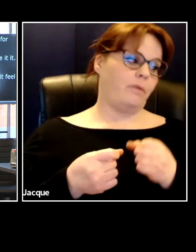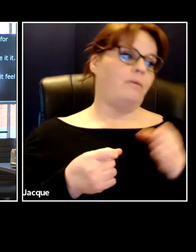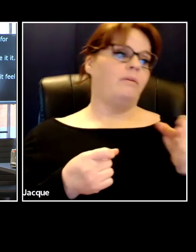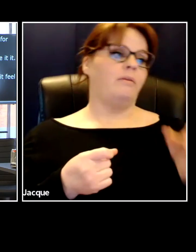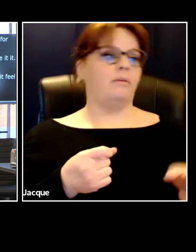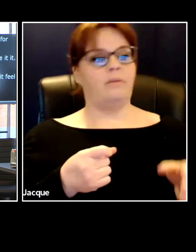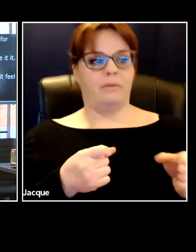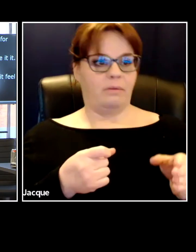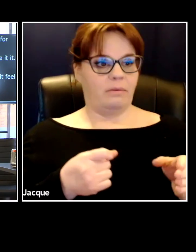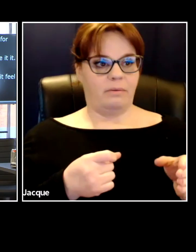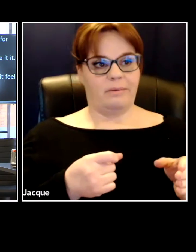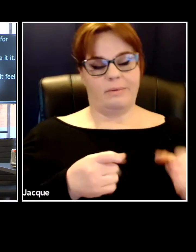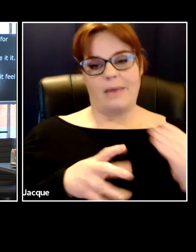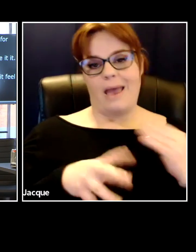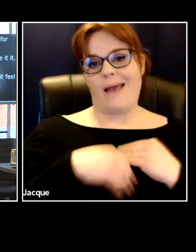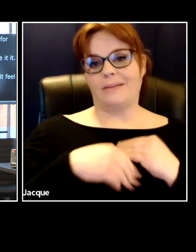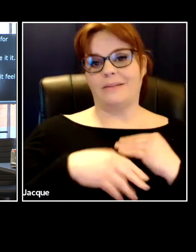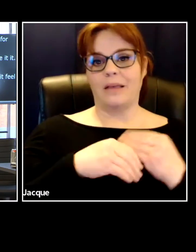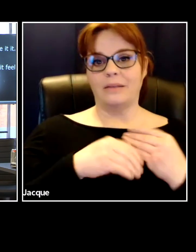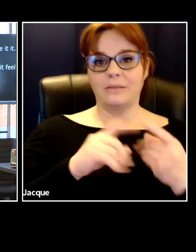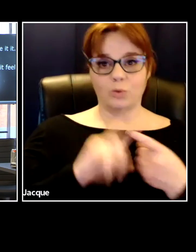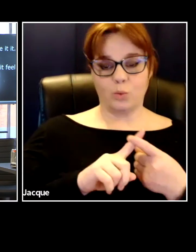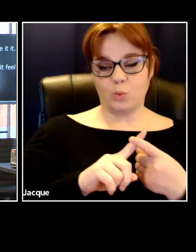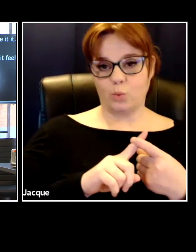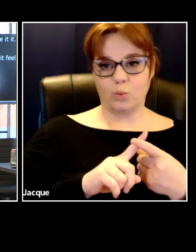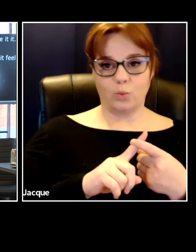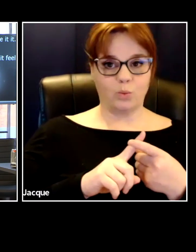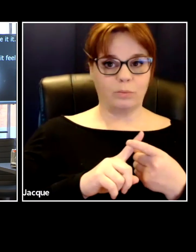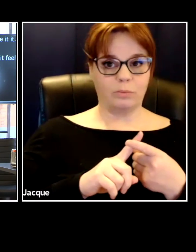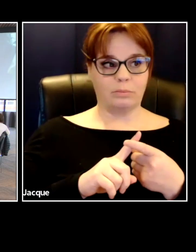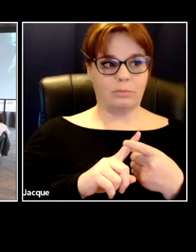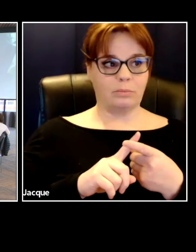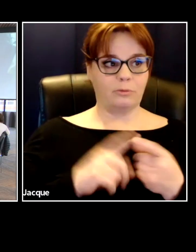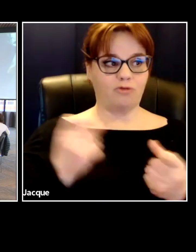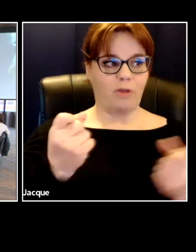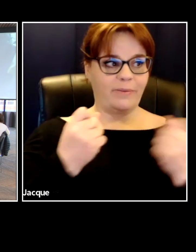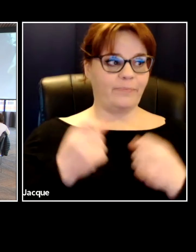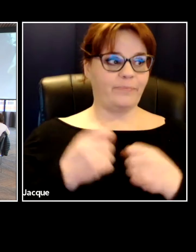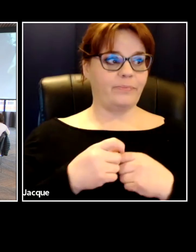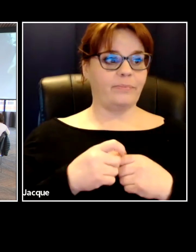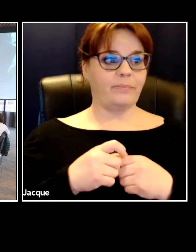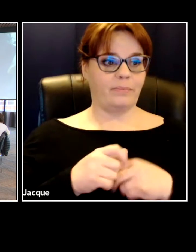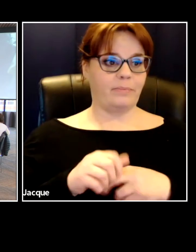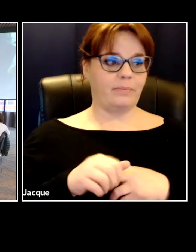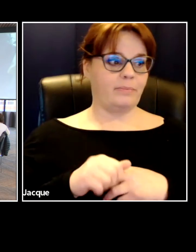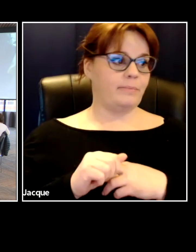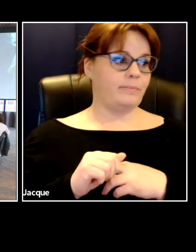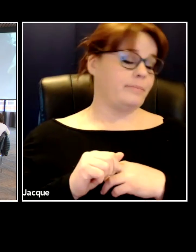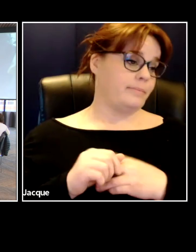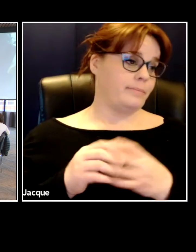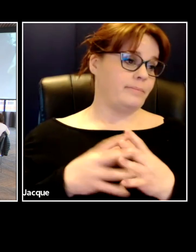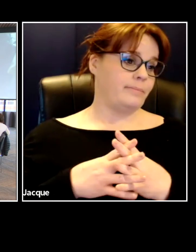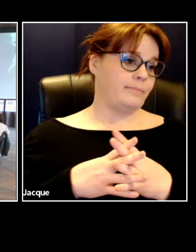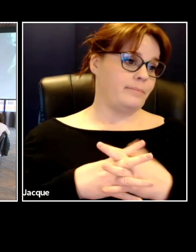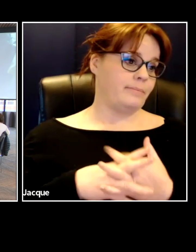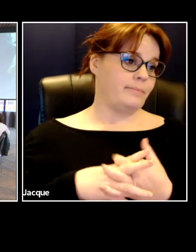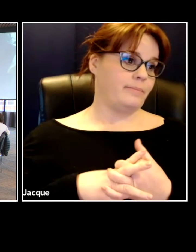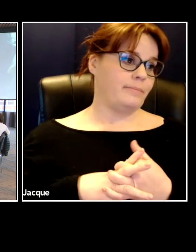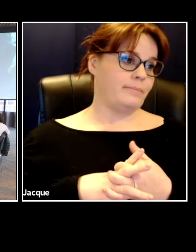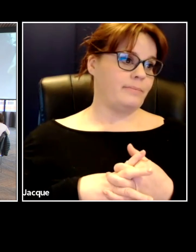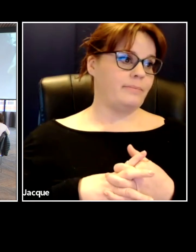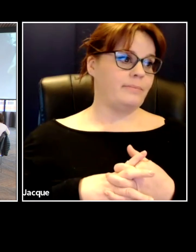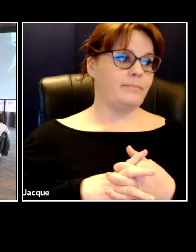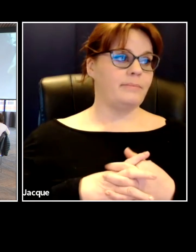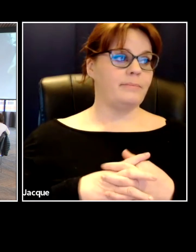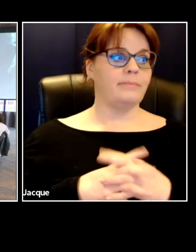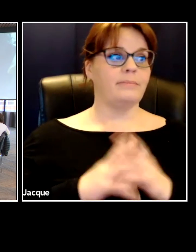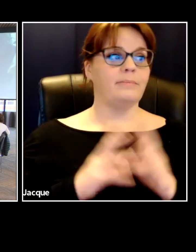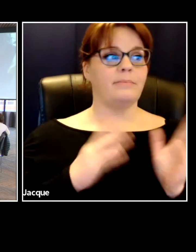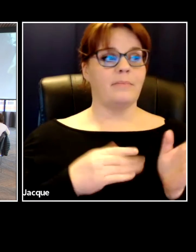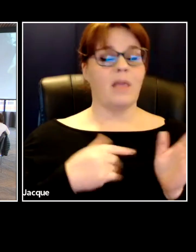transportation? All right, I've got an answer over here. Yeah. Um, I really appreciate when events or